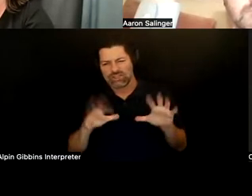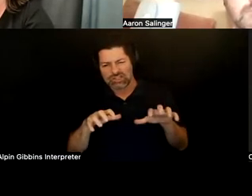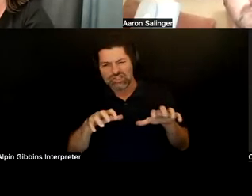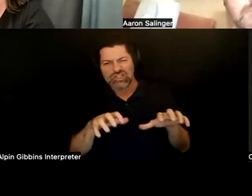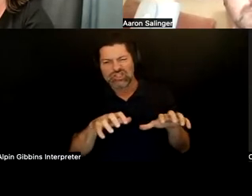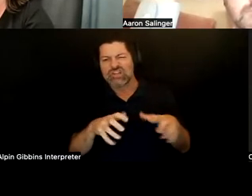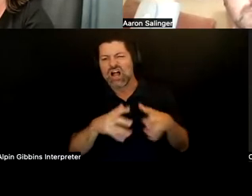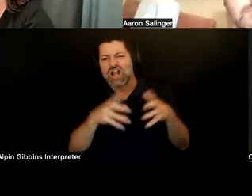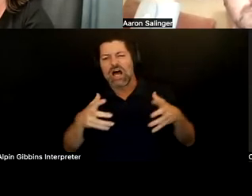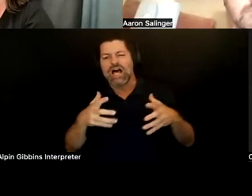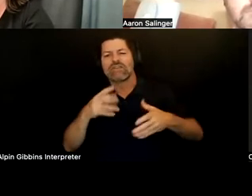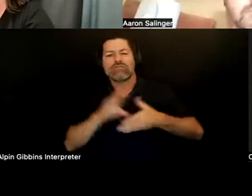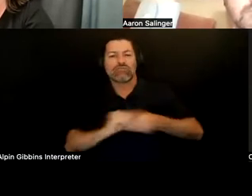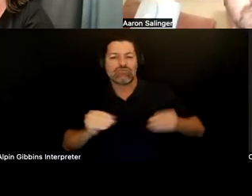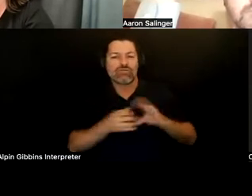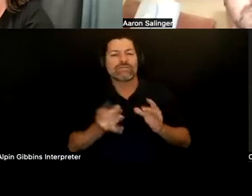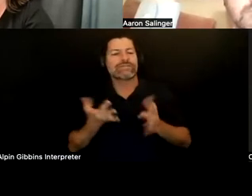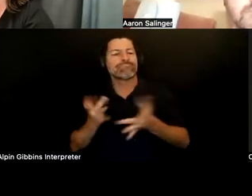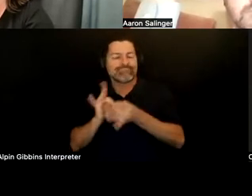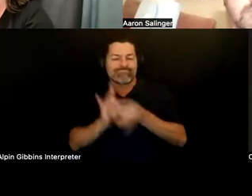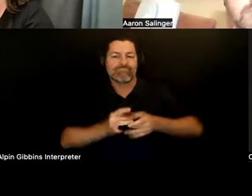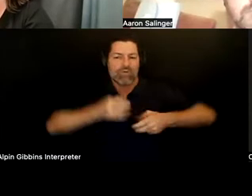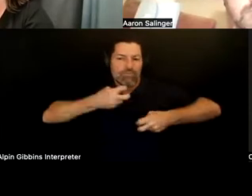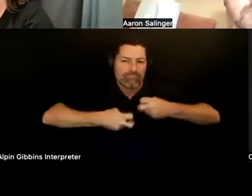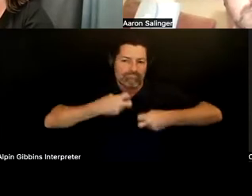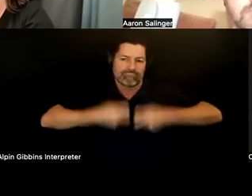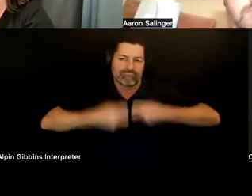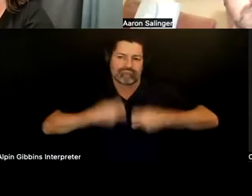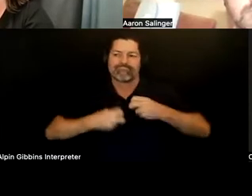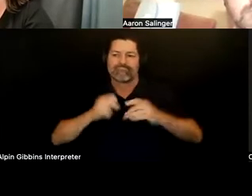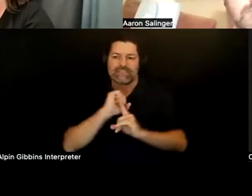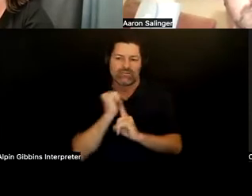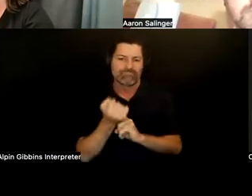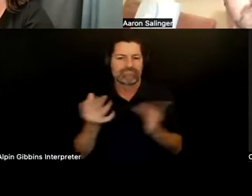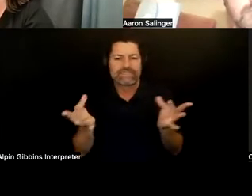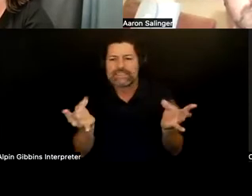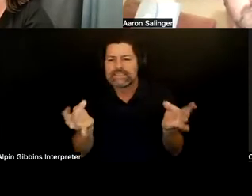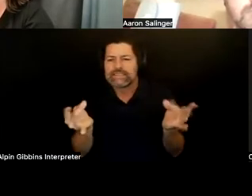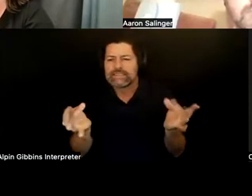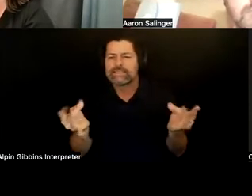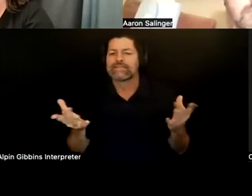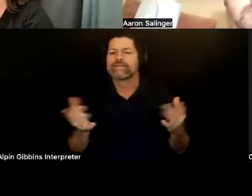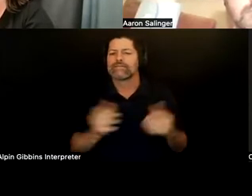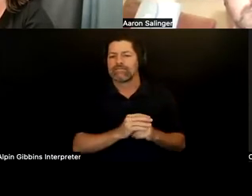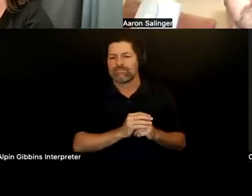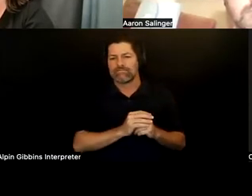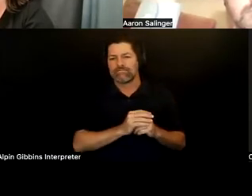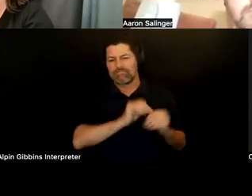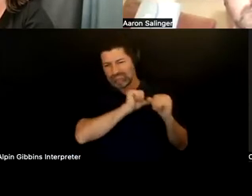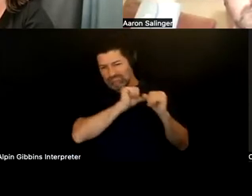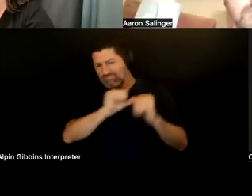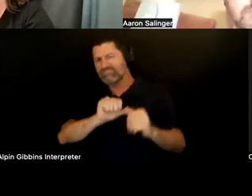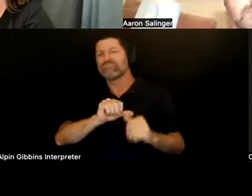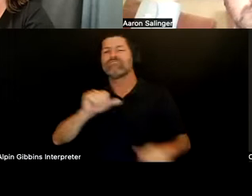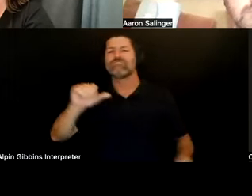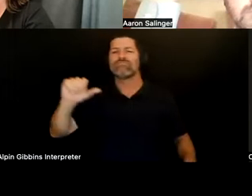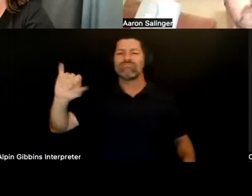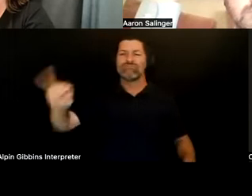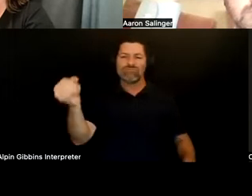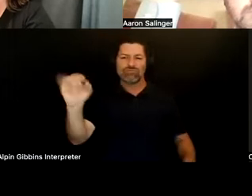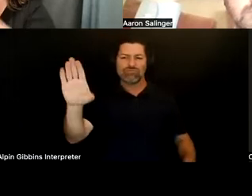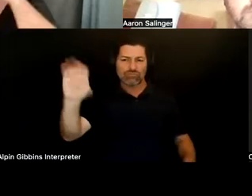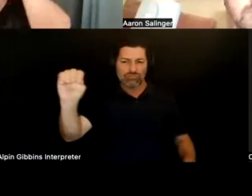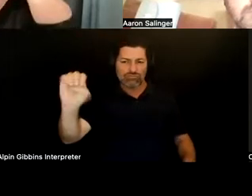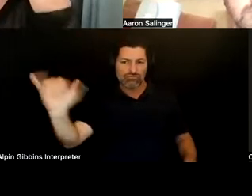and it goes all the way to Joe all the way right which is I